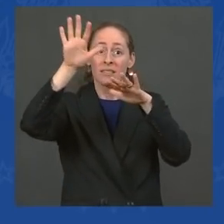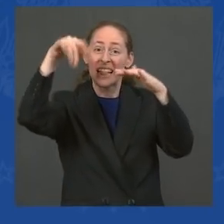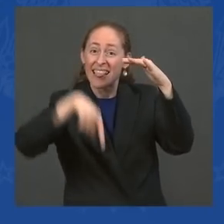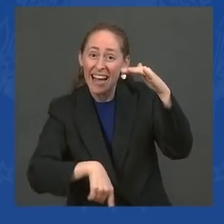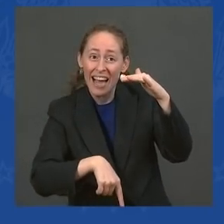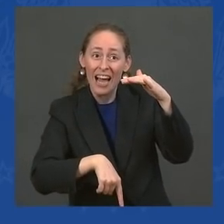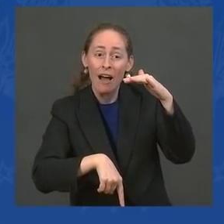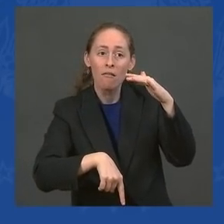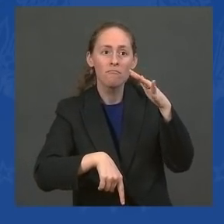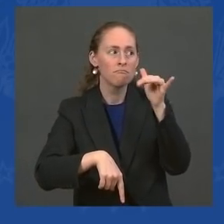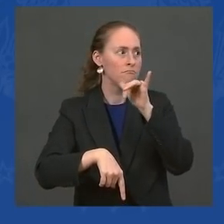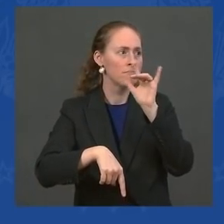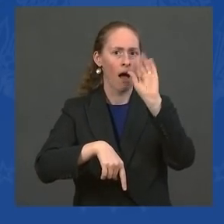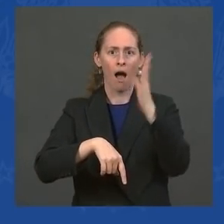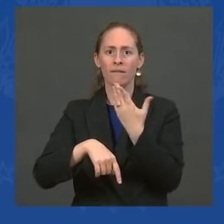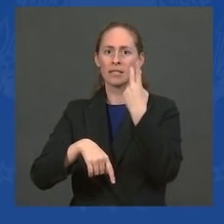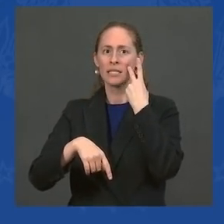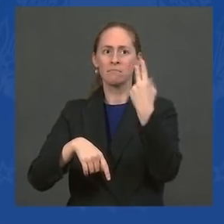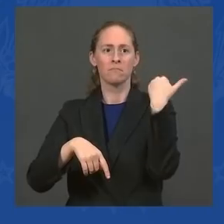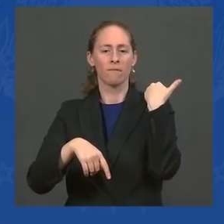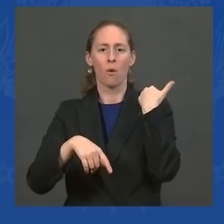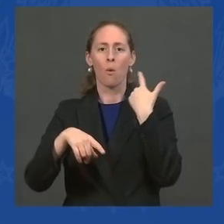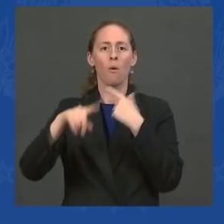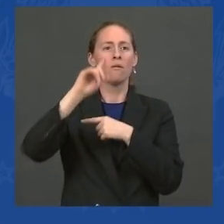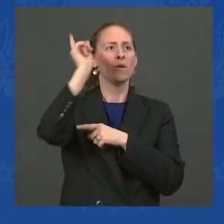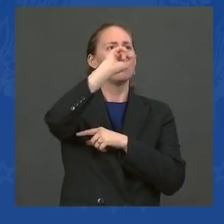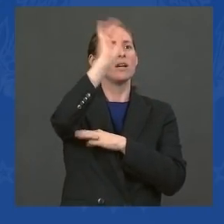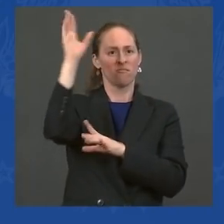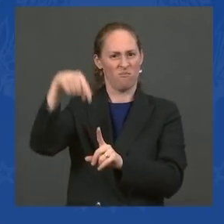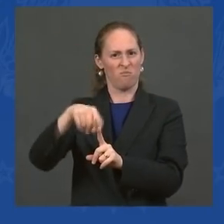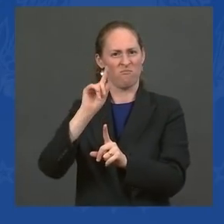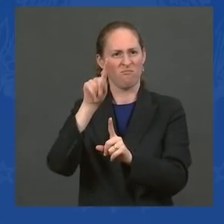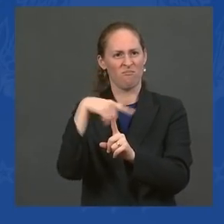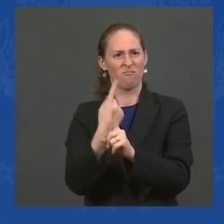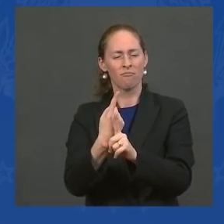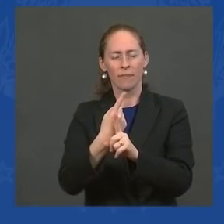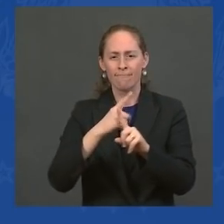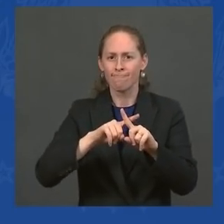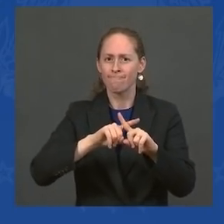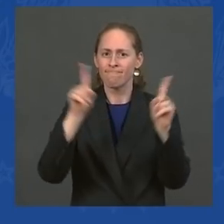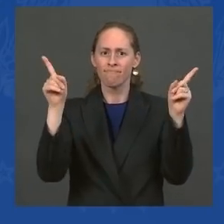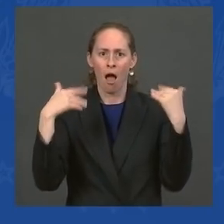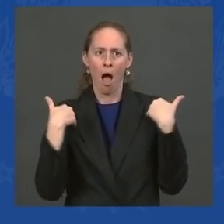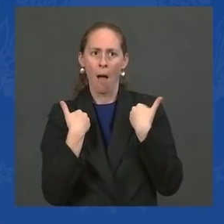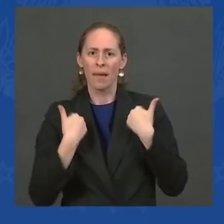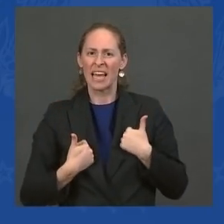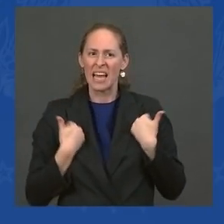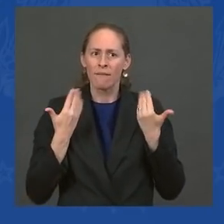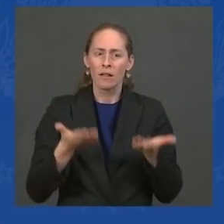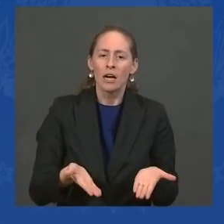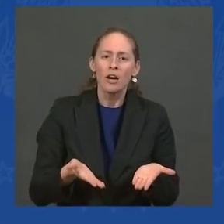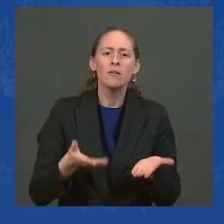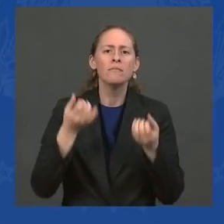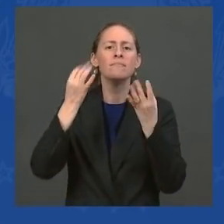Because its unique biodiversity, marine sciencists [sic] scientists believe that this is key